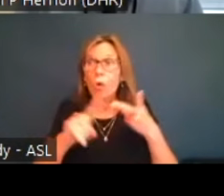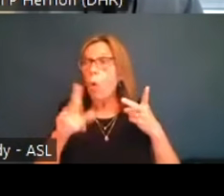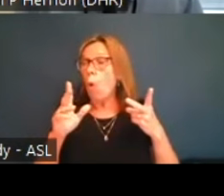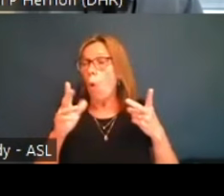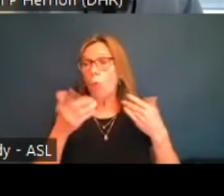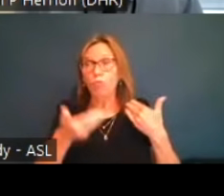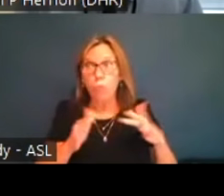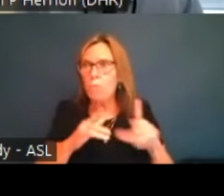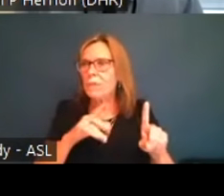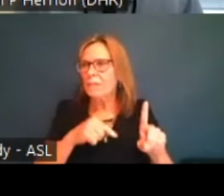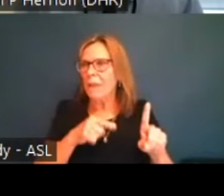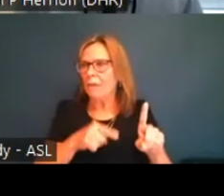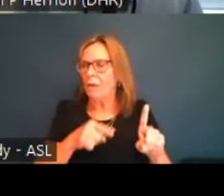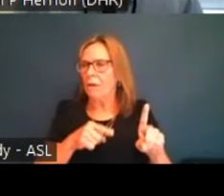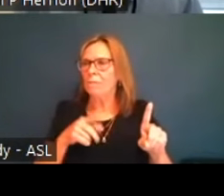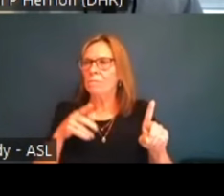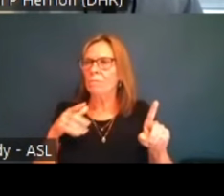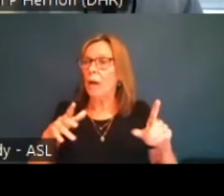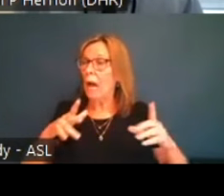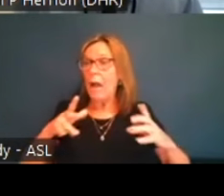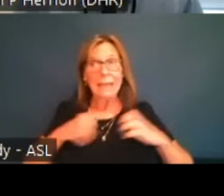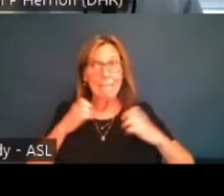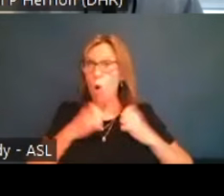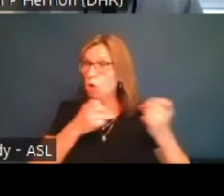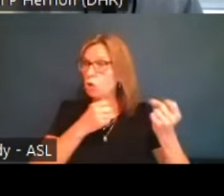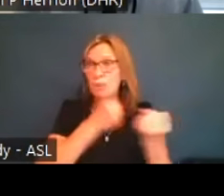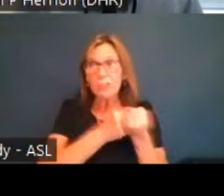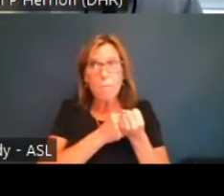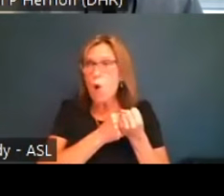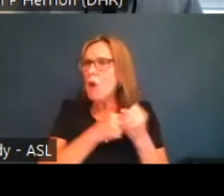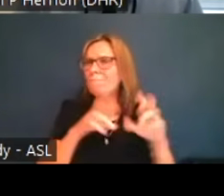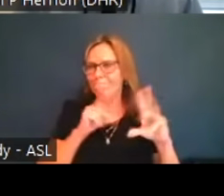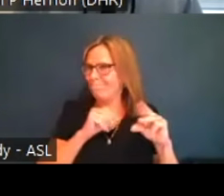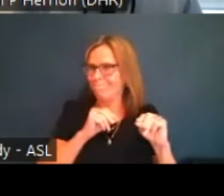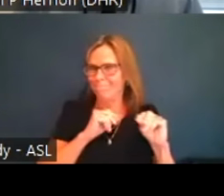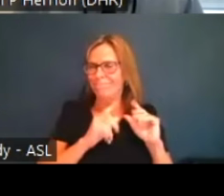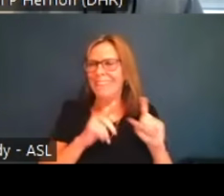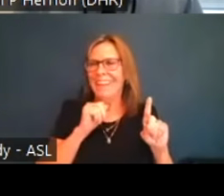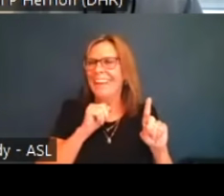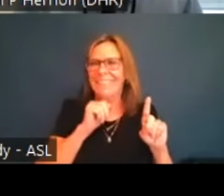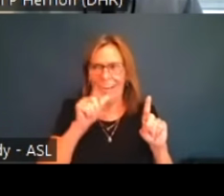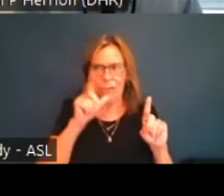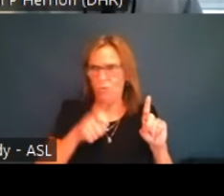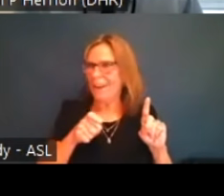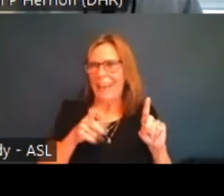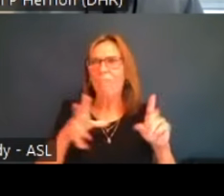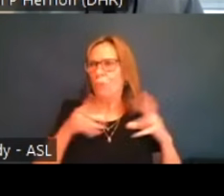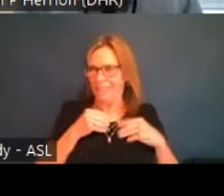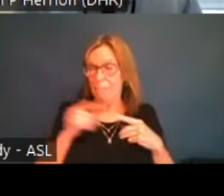dog or miniature horse, can't be a service cat or service monkey or something other than a dog or miniature horse,